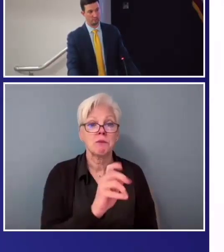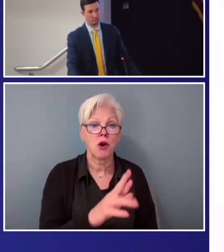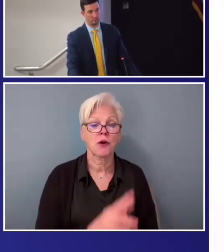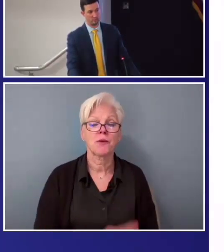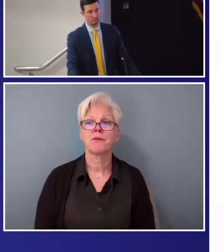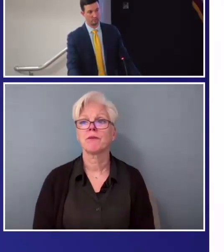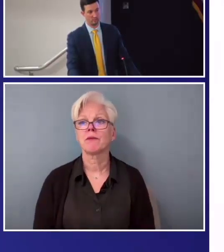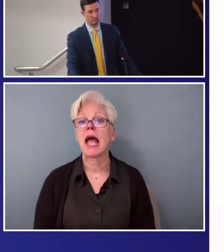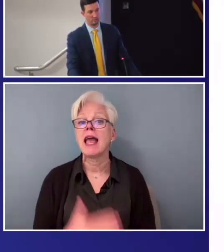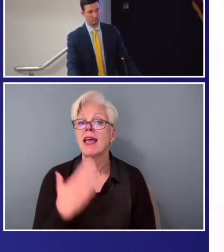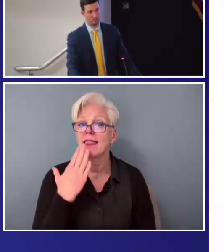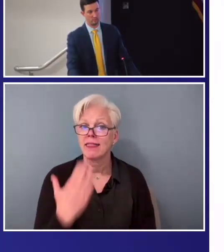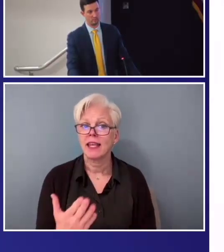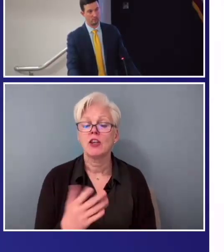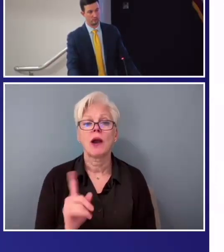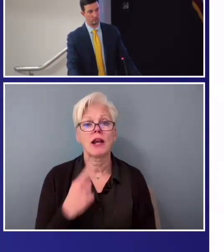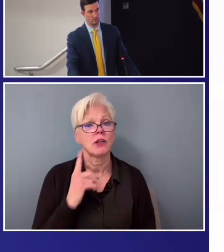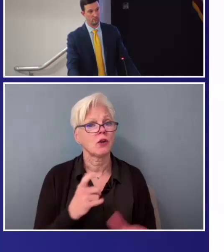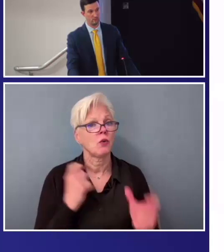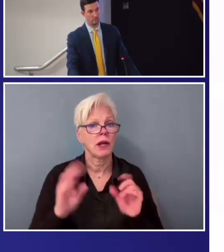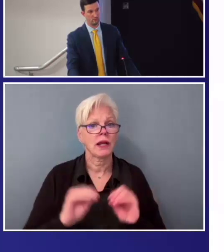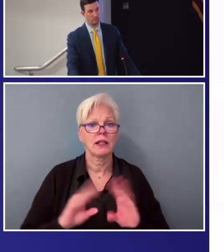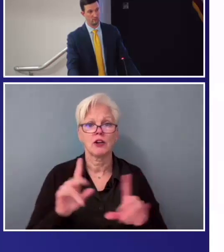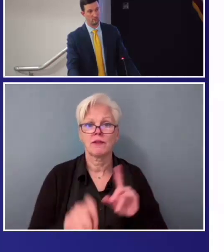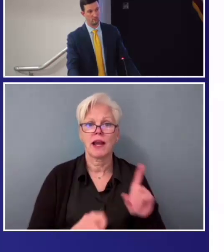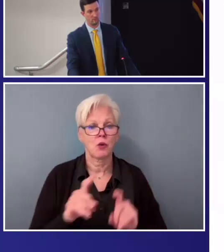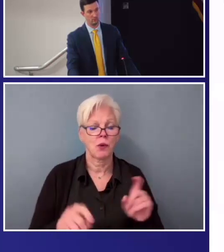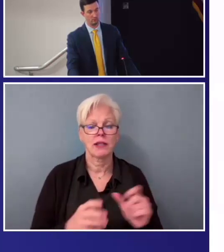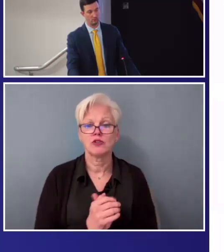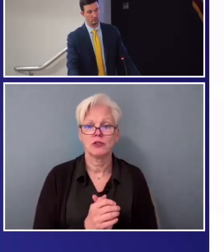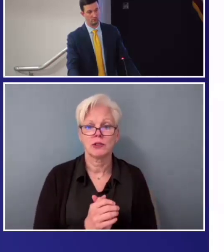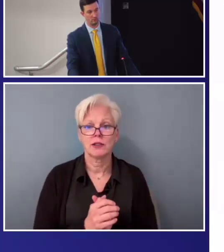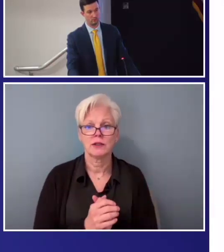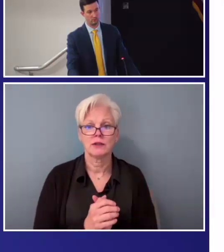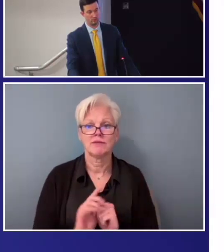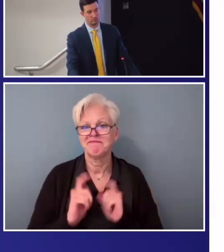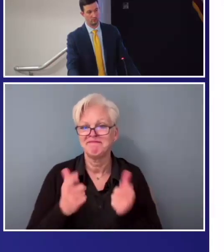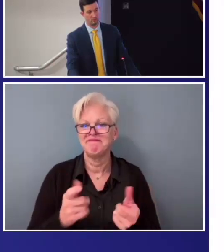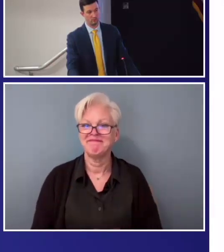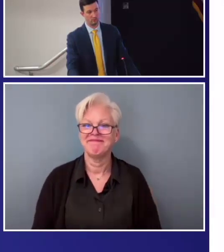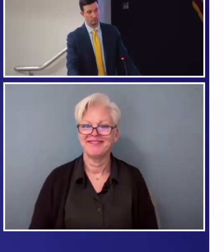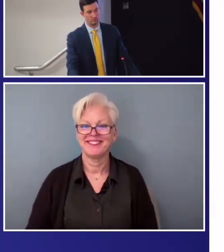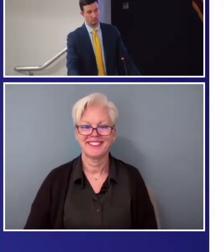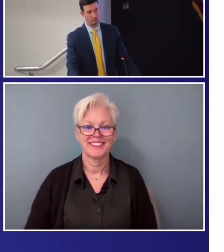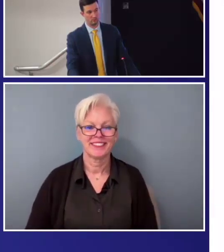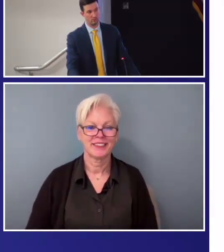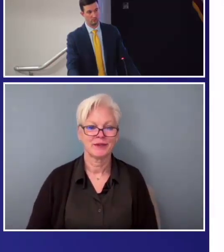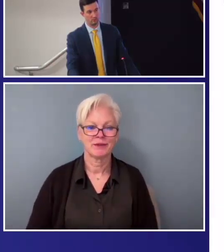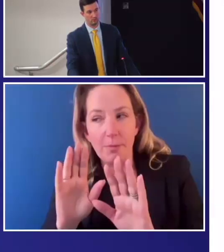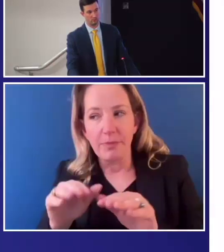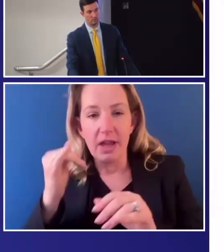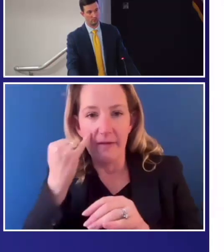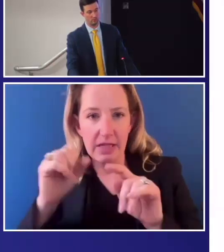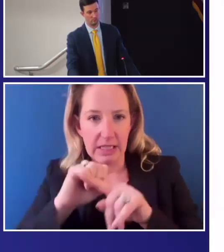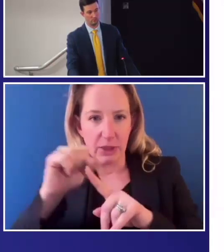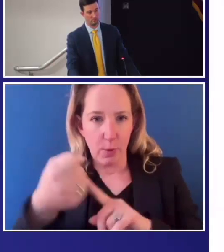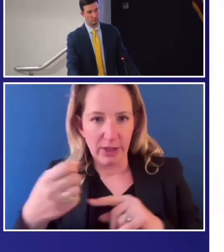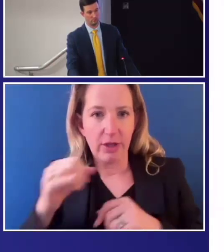Thank you. I just had a quick clarifying question. So in cases where you're going backwards in time to achieve a sufficient